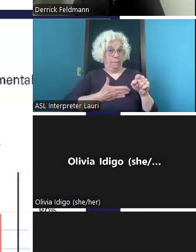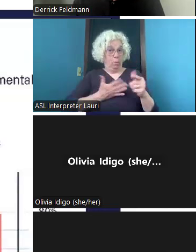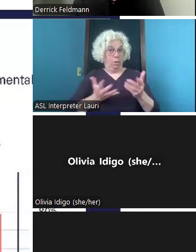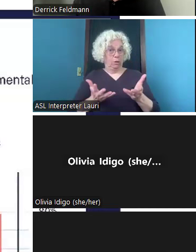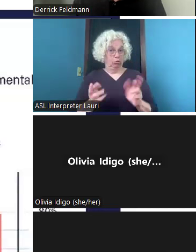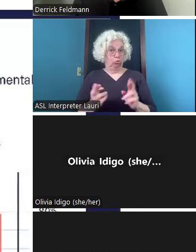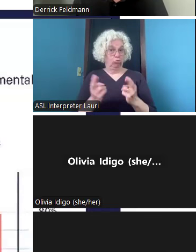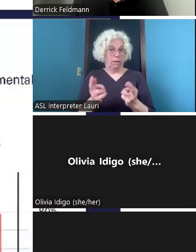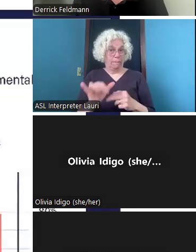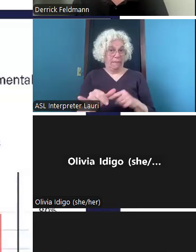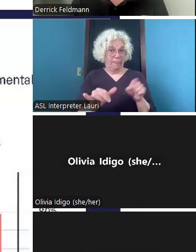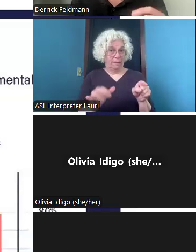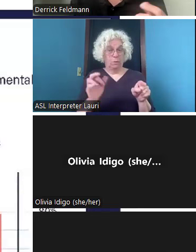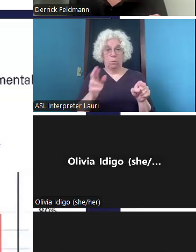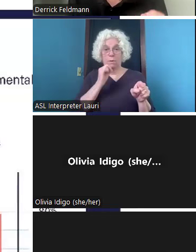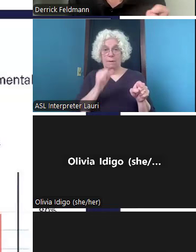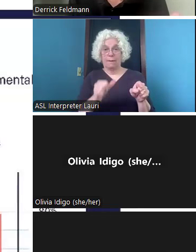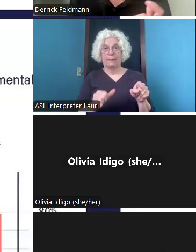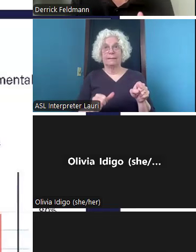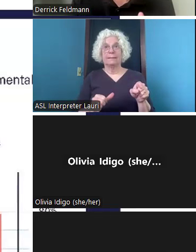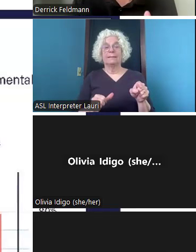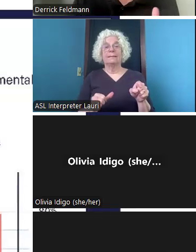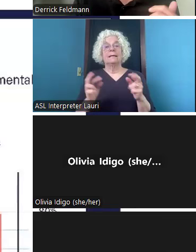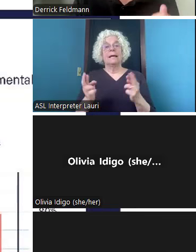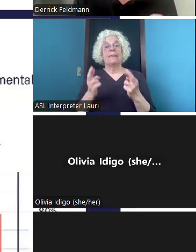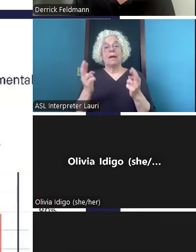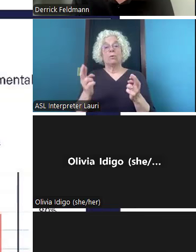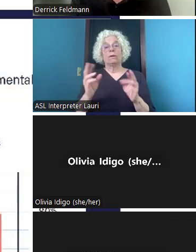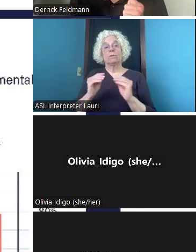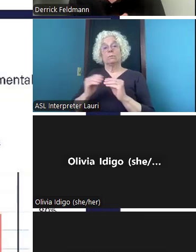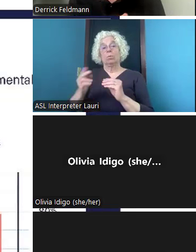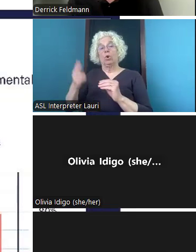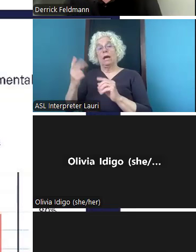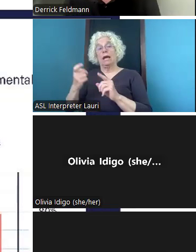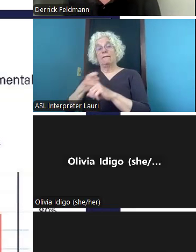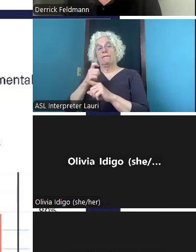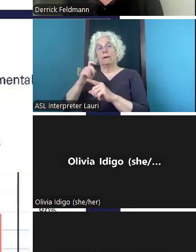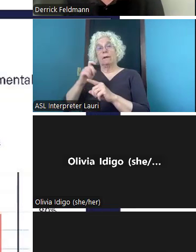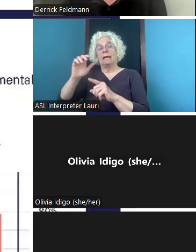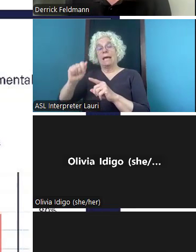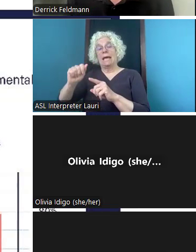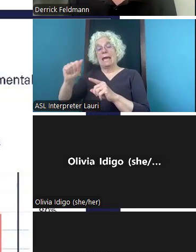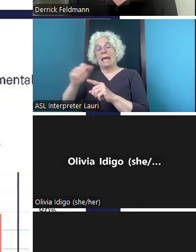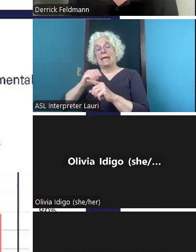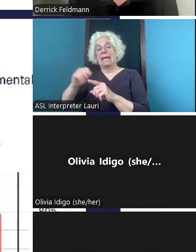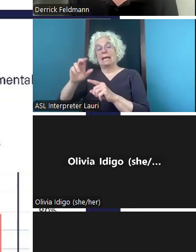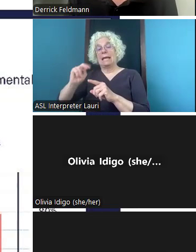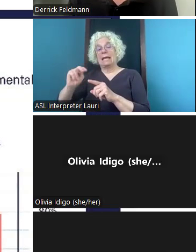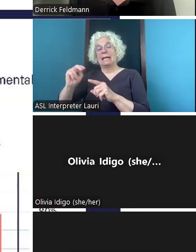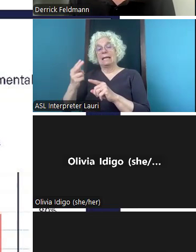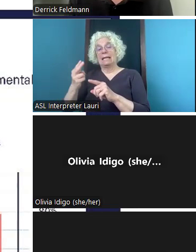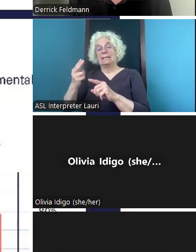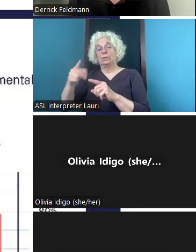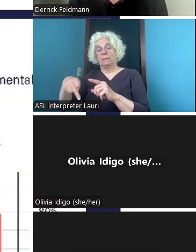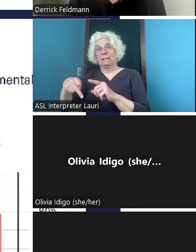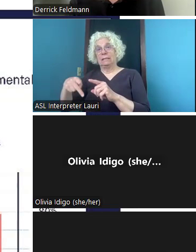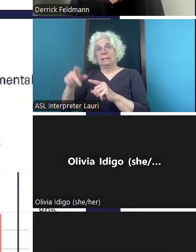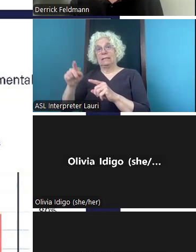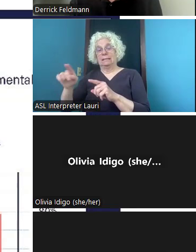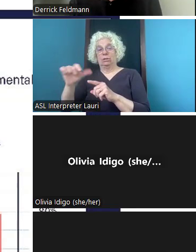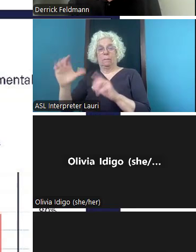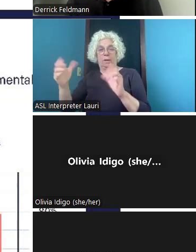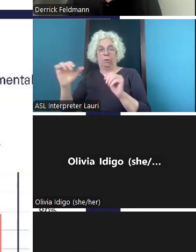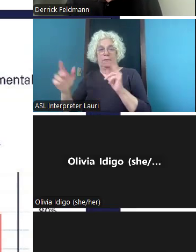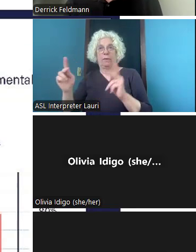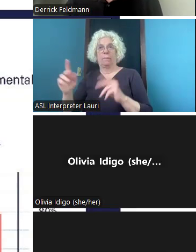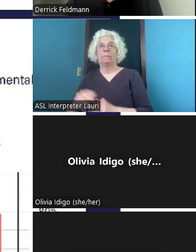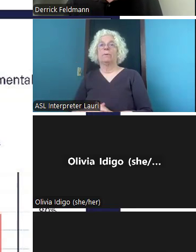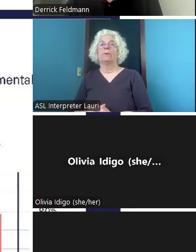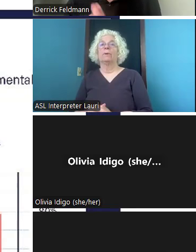And in fact, we actually saw that recommendation come higher from our AANHPI populations, trusted messengers versus some of the others.